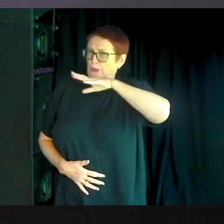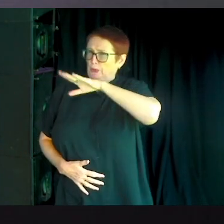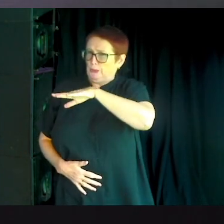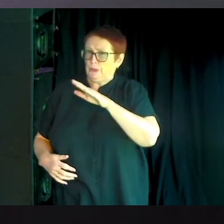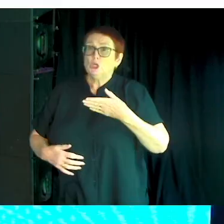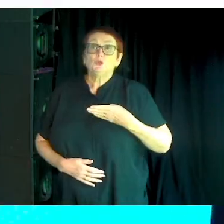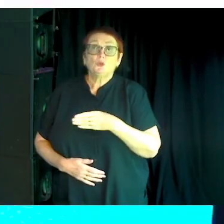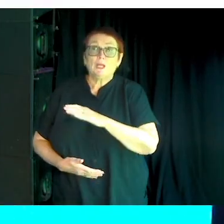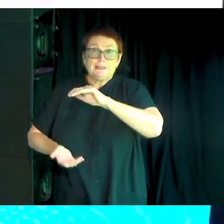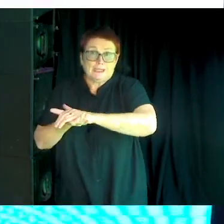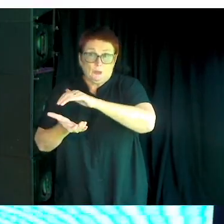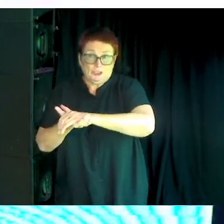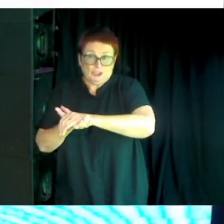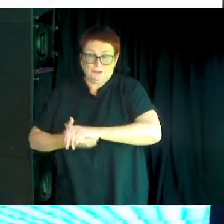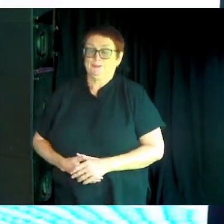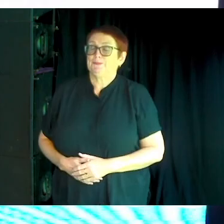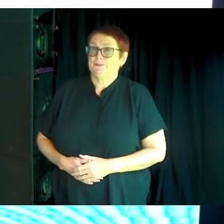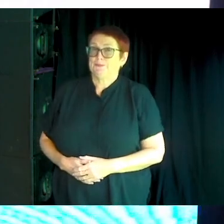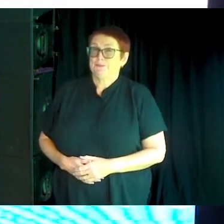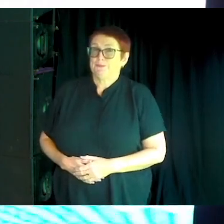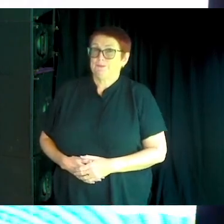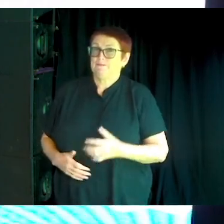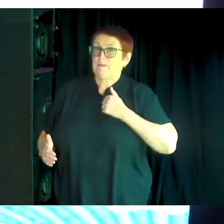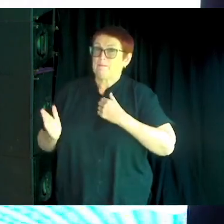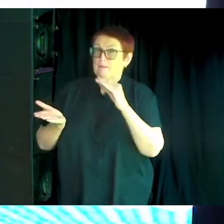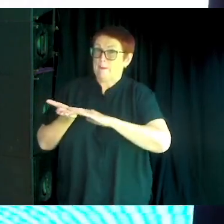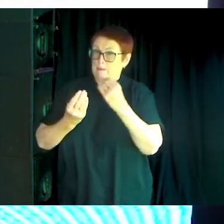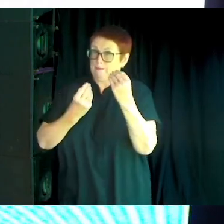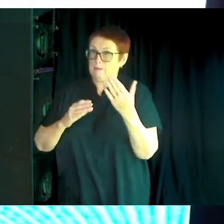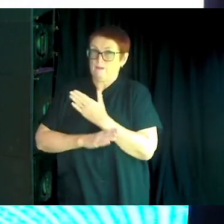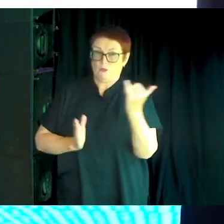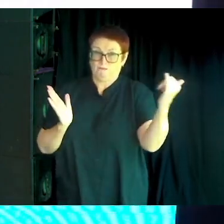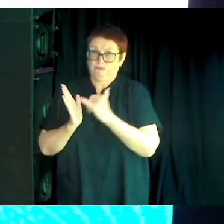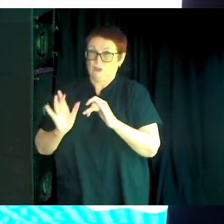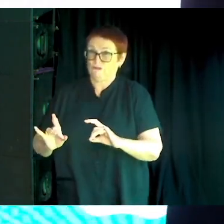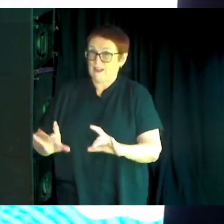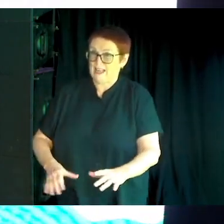sandwich oh yes this is the recipe my mom teach me before I come to Australia so I won't get hungry